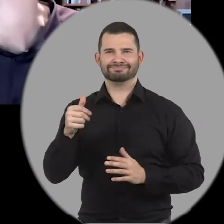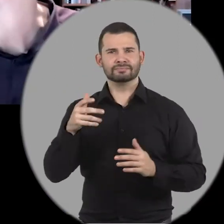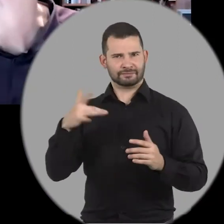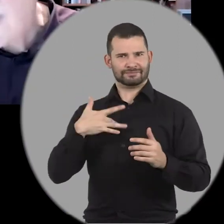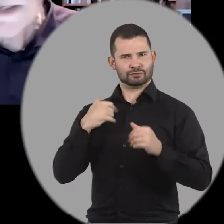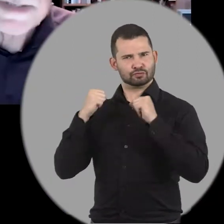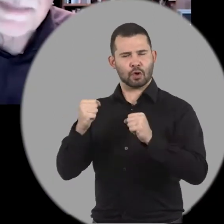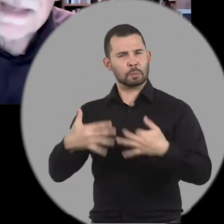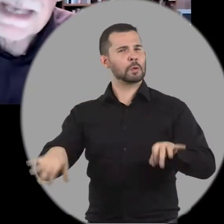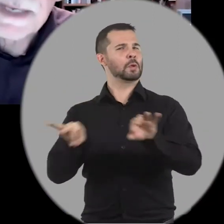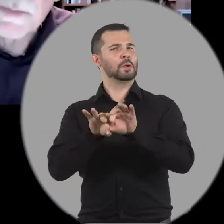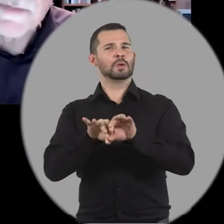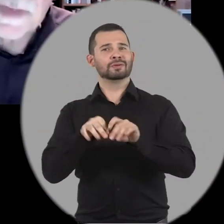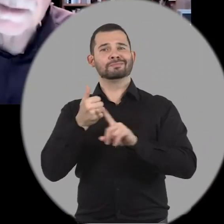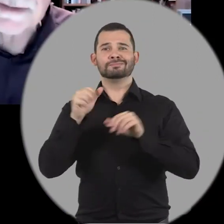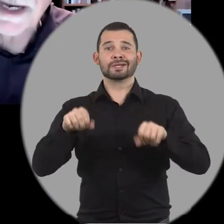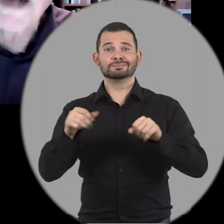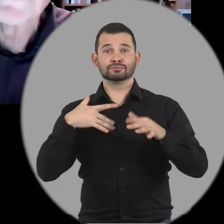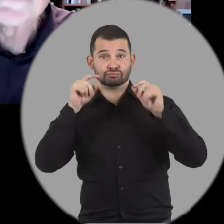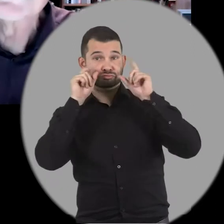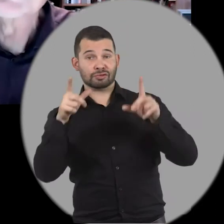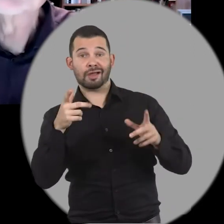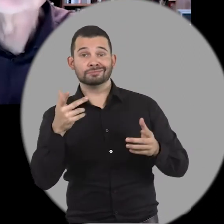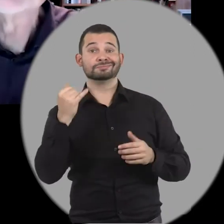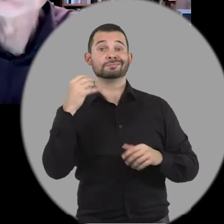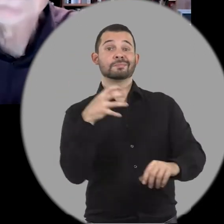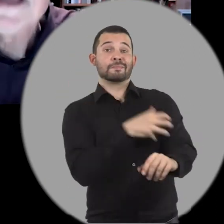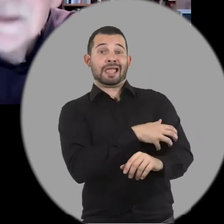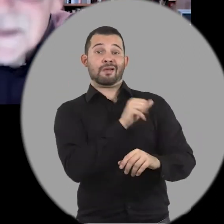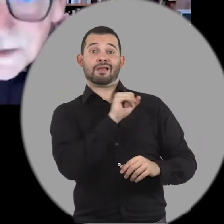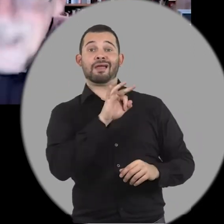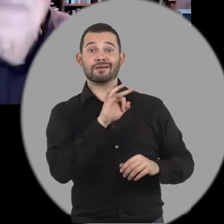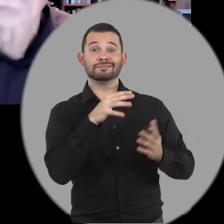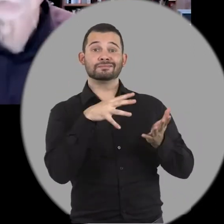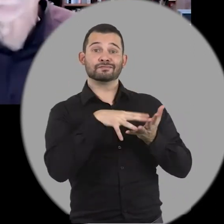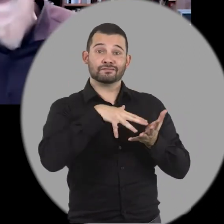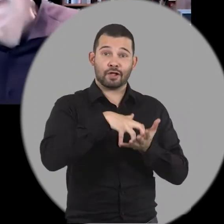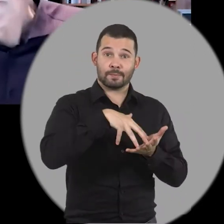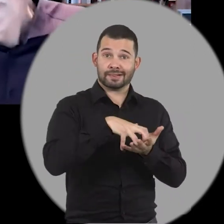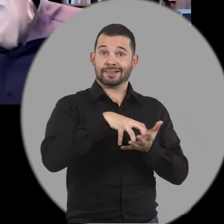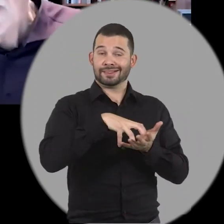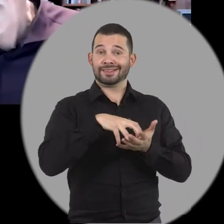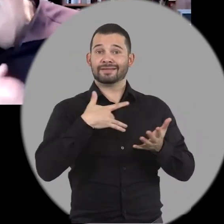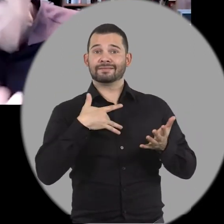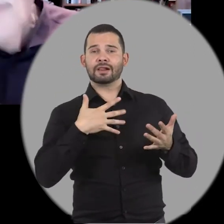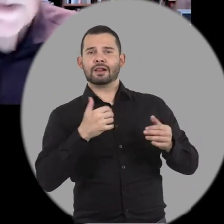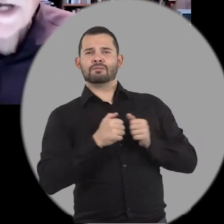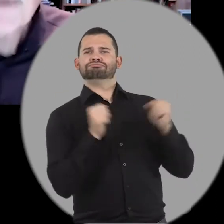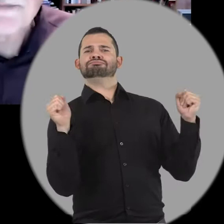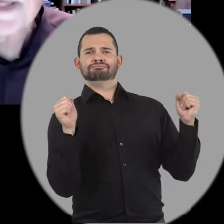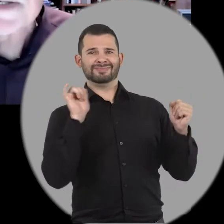The fact is the pandemic revealed or collective vulnerability. Yes. And that's not a bad place